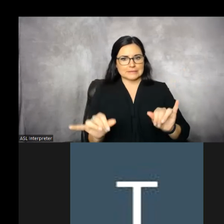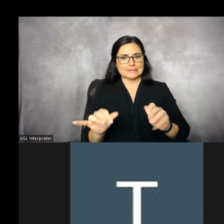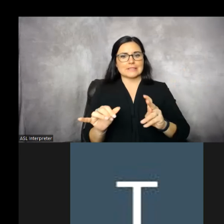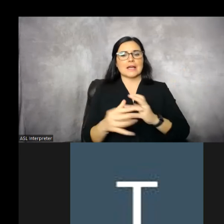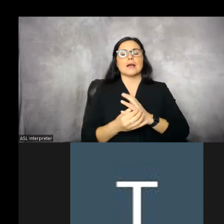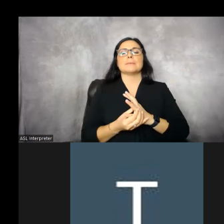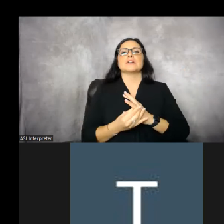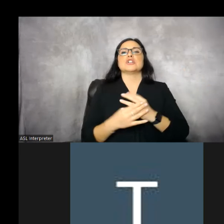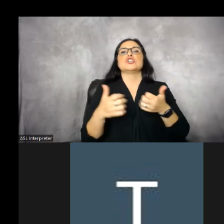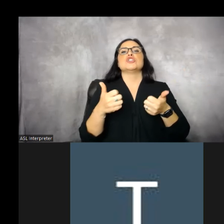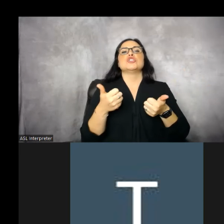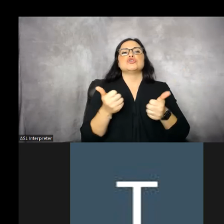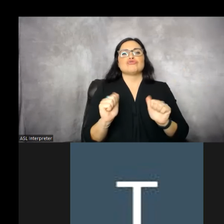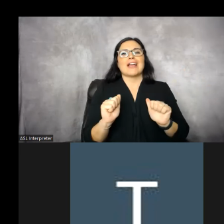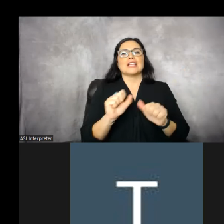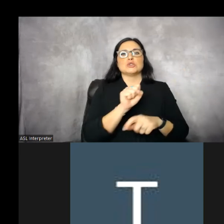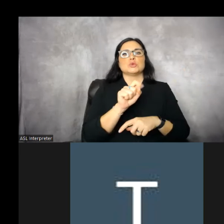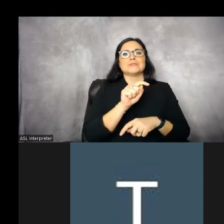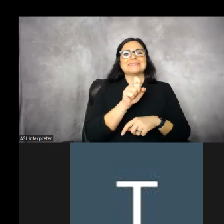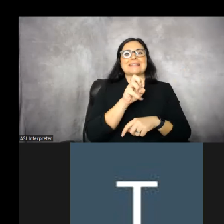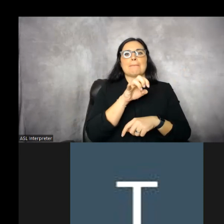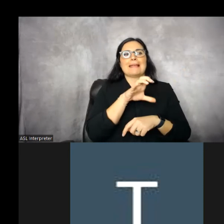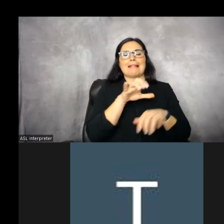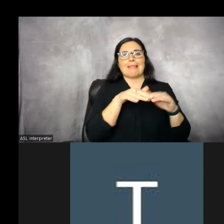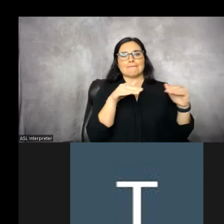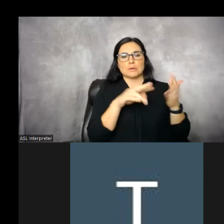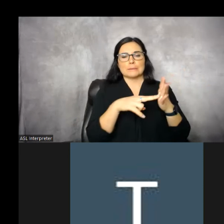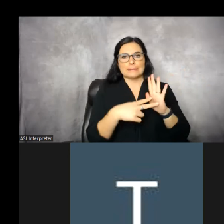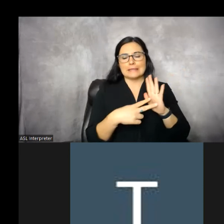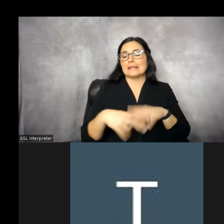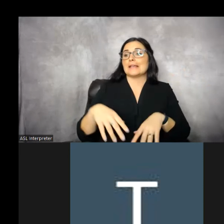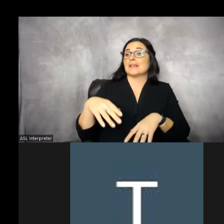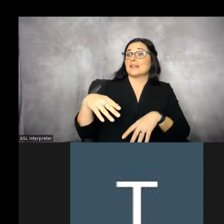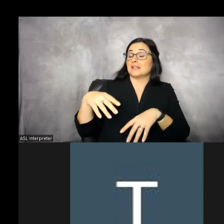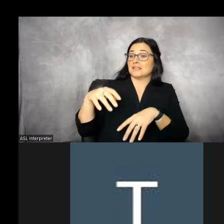from a more systemic level. Such as, you know, your college buys, your stack, et cetera.